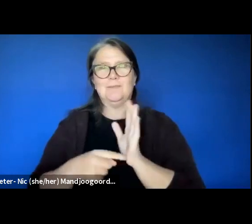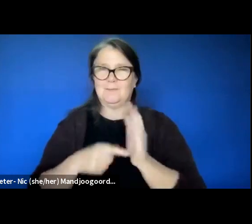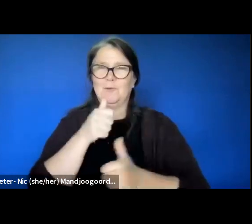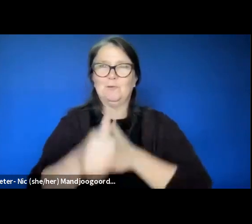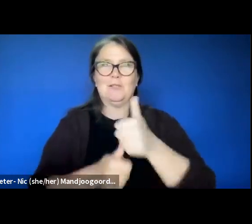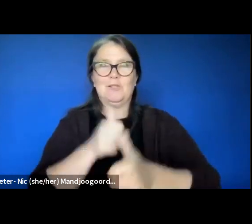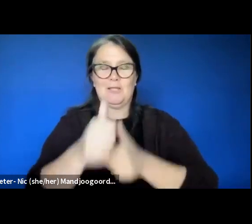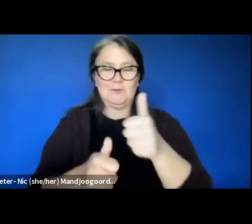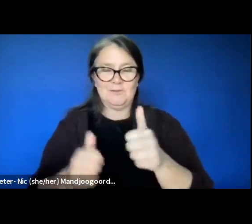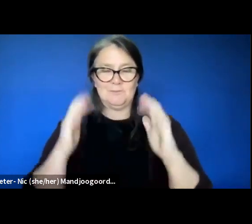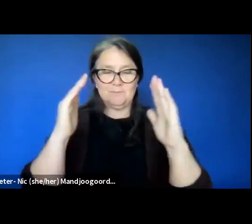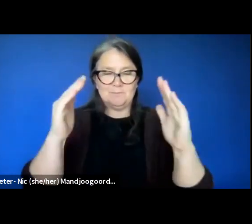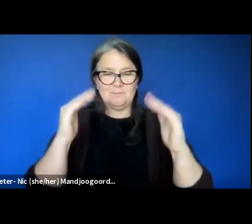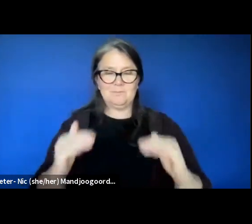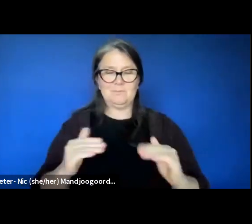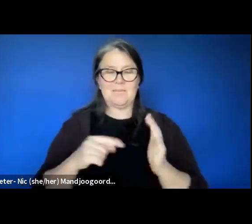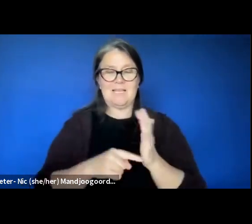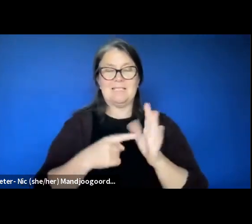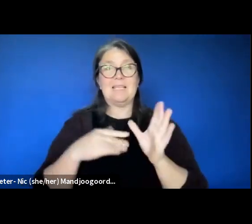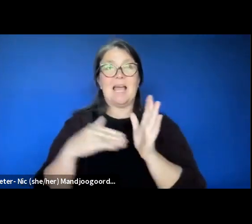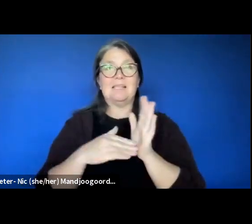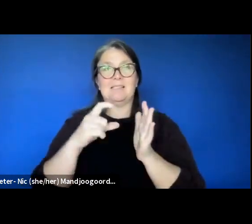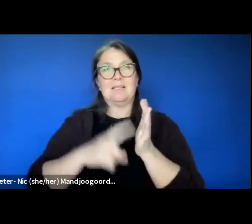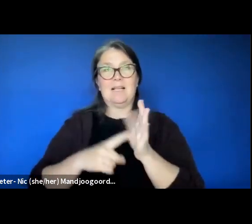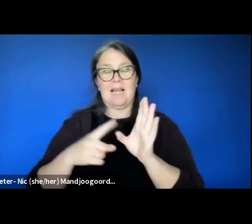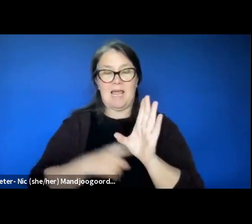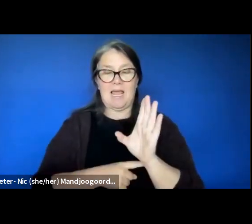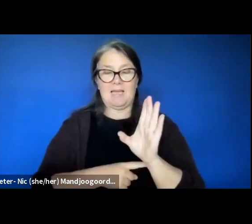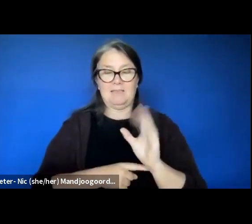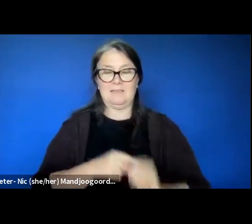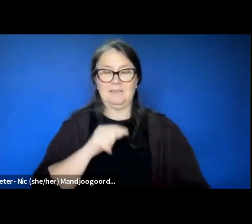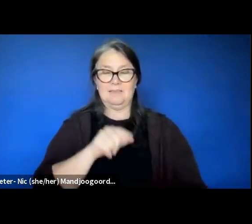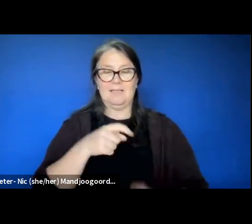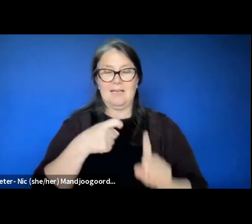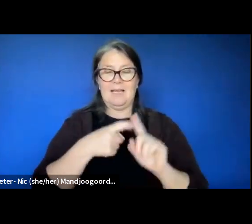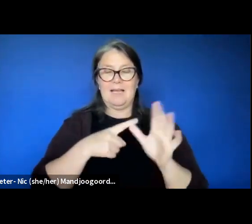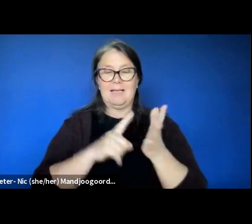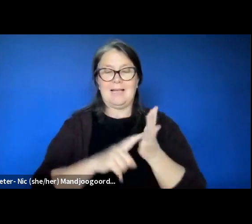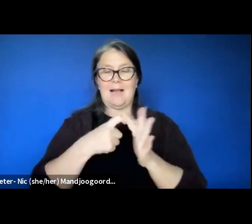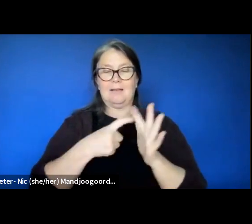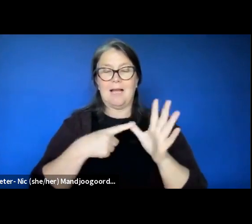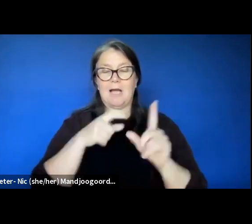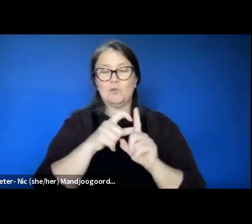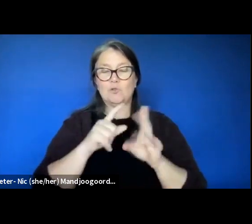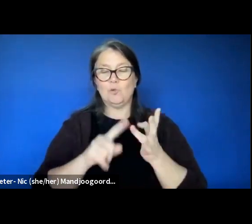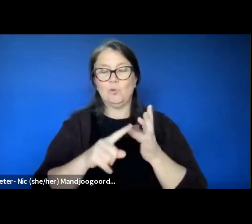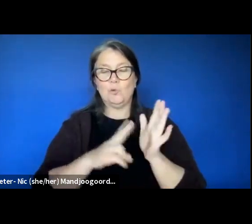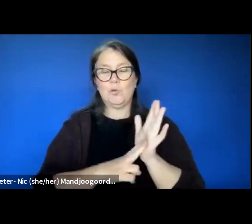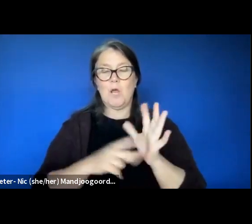Congratulations. Next up test clay Next up test clay tears Next up test clay. Tears is a calculated and is a calculated and Bookman